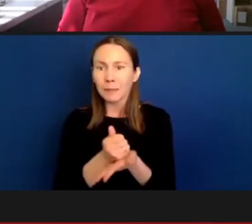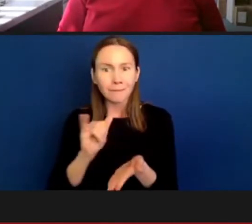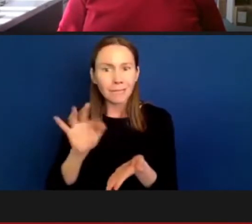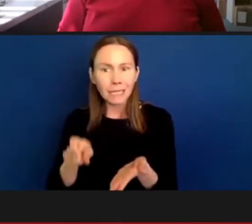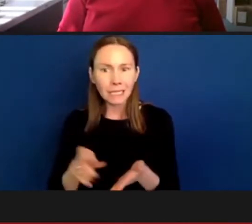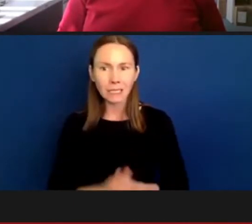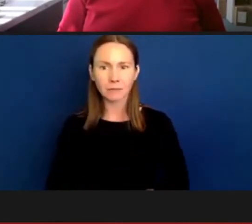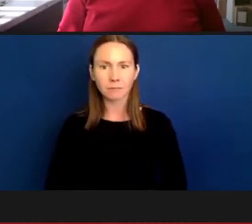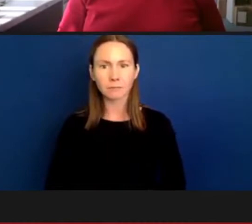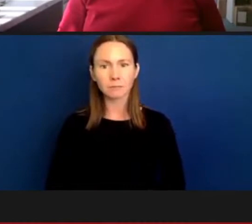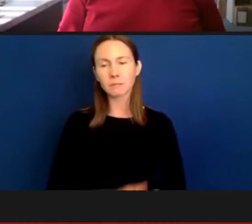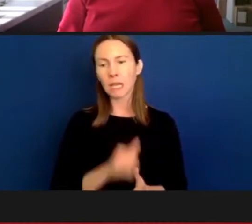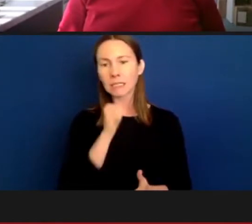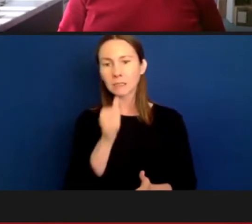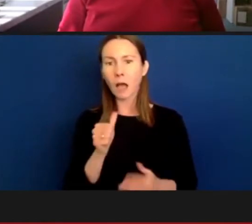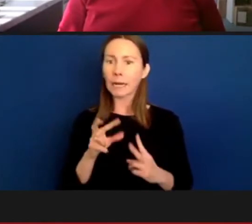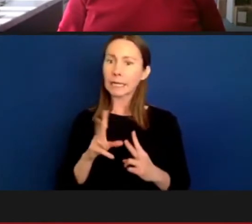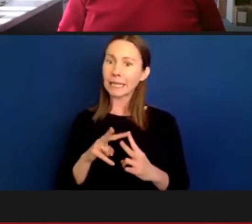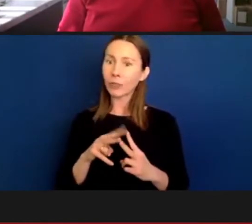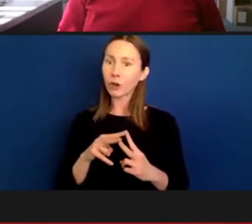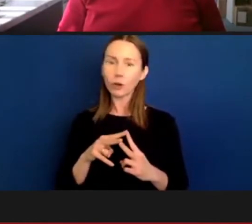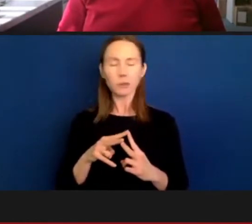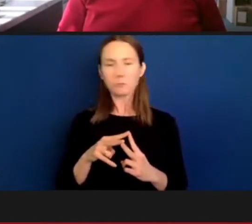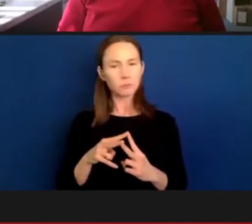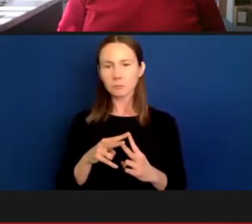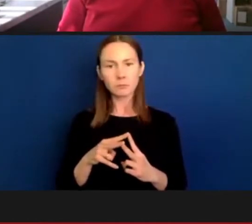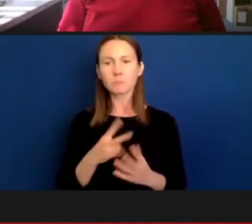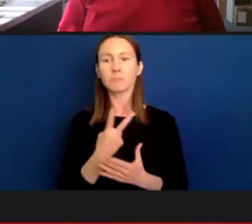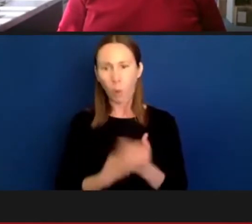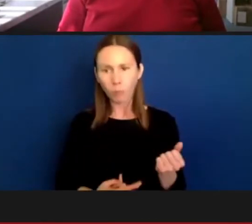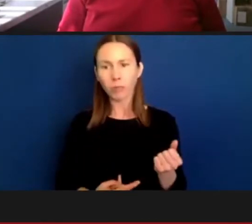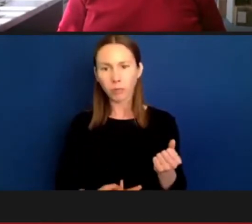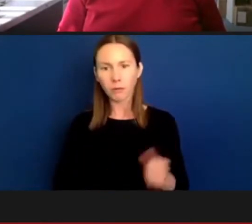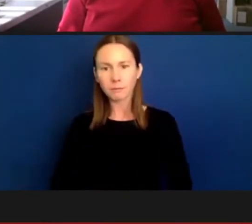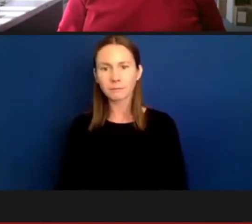It's not either/or. It's both/and. Absolutely.